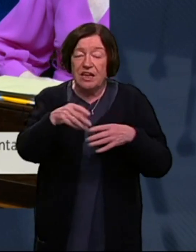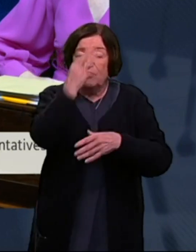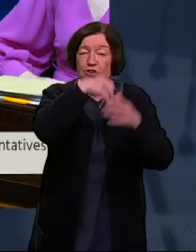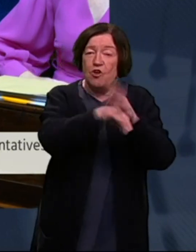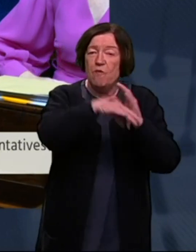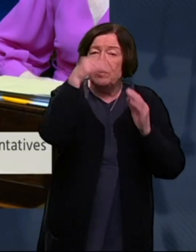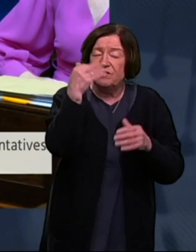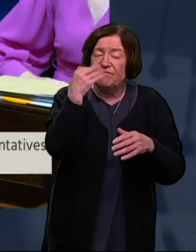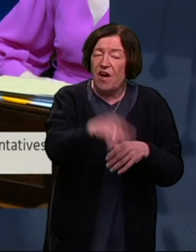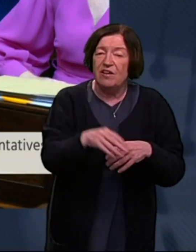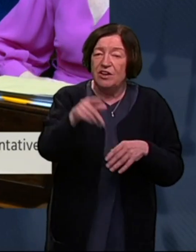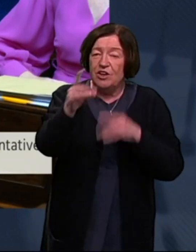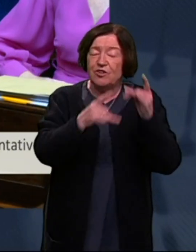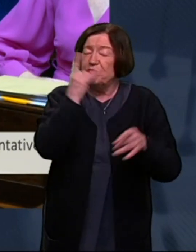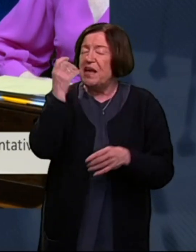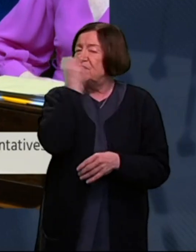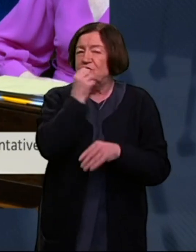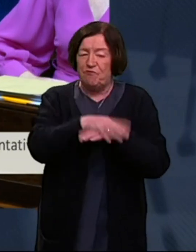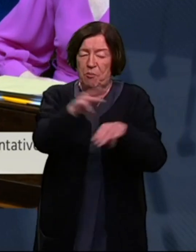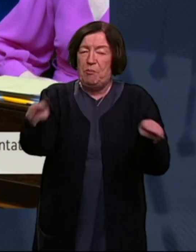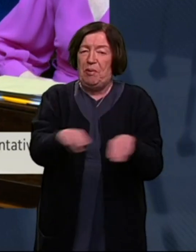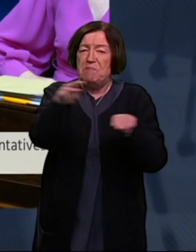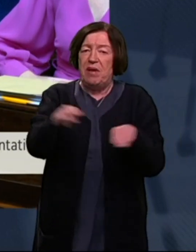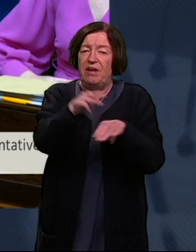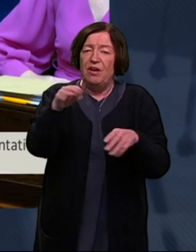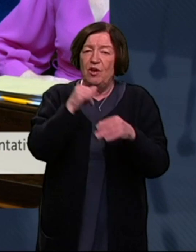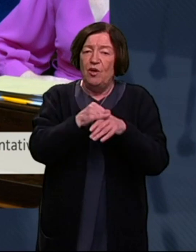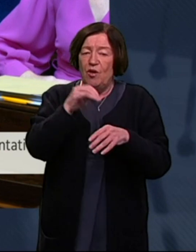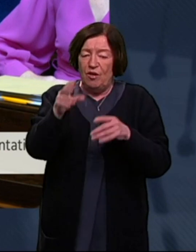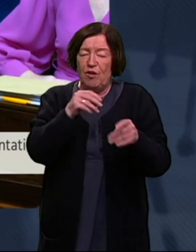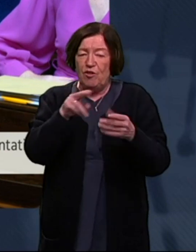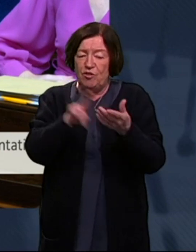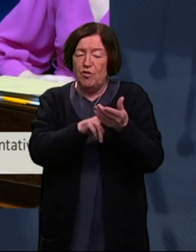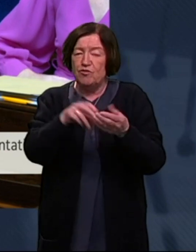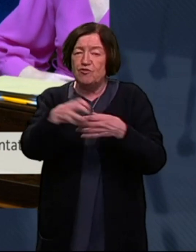What does the Taoiseach think will happen to bull calves? What is the plan? The Deputy should not make excuses for people who perpetrate cruelty against animals and